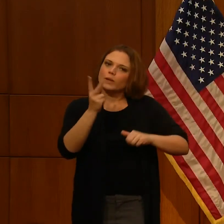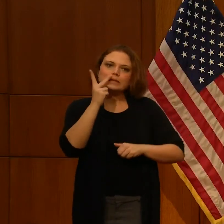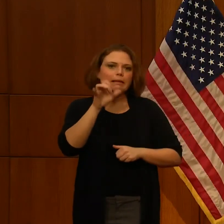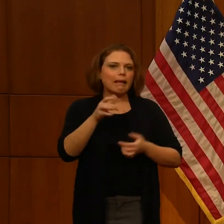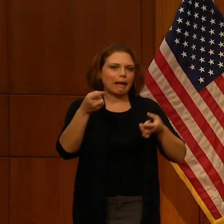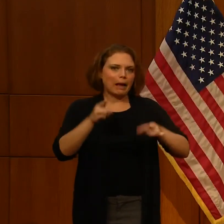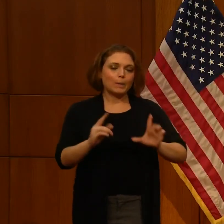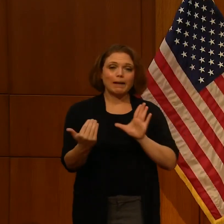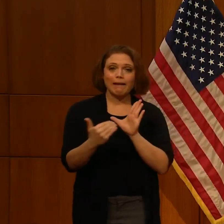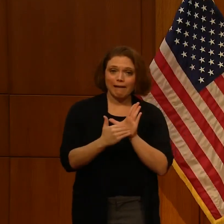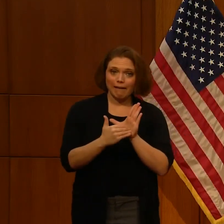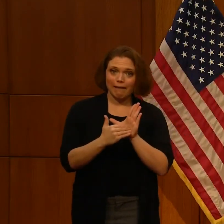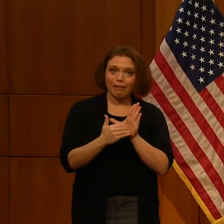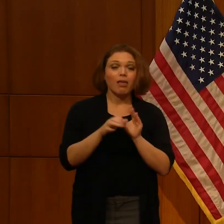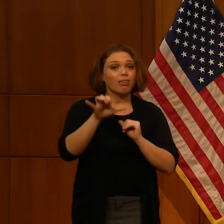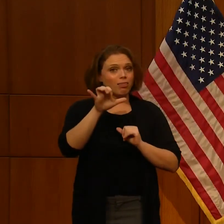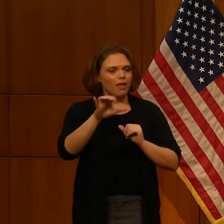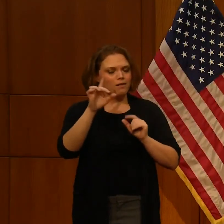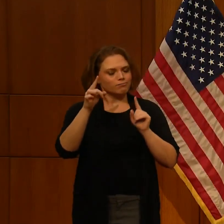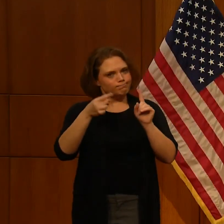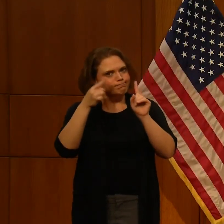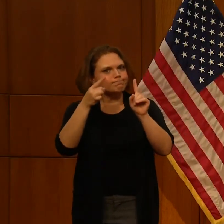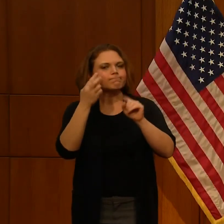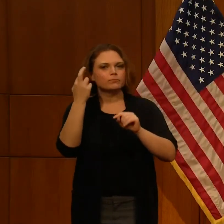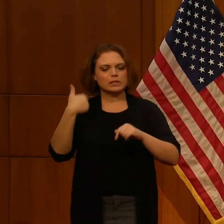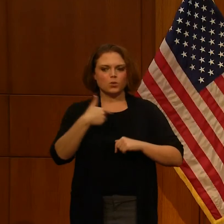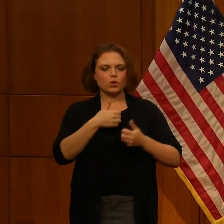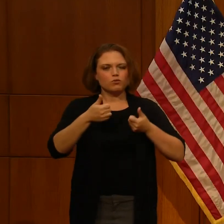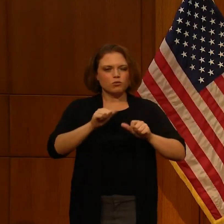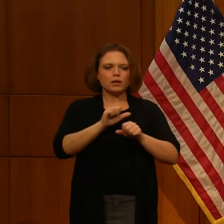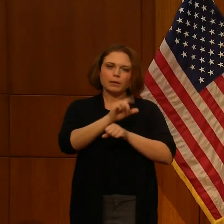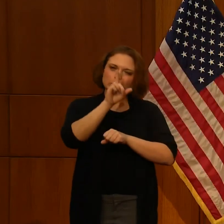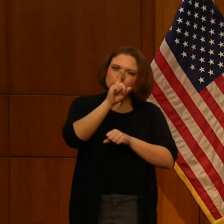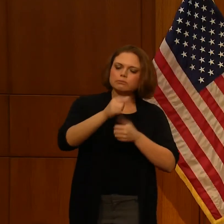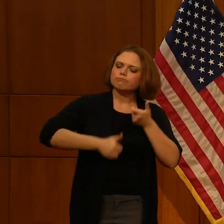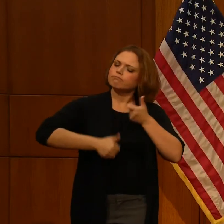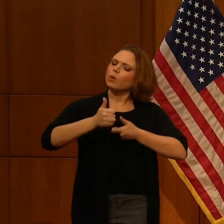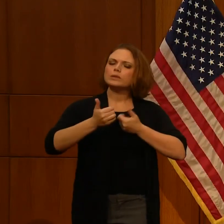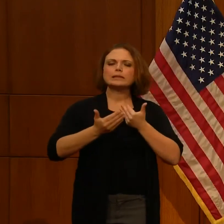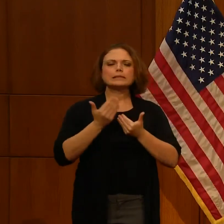HAPPEN WITH OUR YOUNGER CHILDREN. THAT'S WHY WE ARE WORKING HARD TO MAKE IT EASY